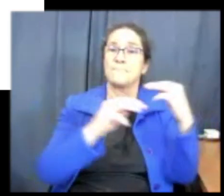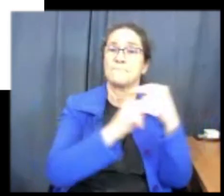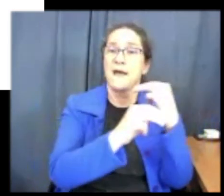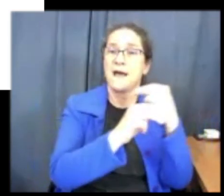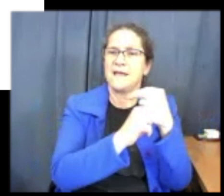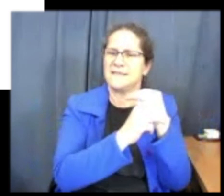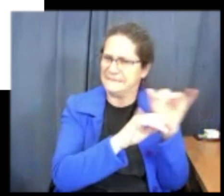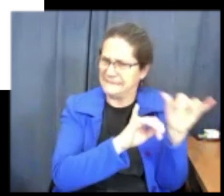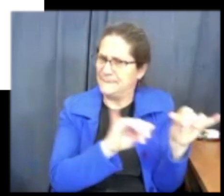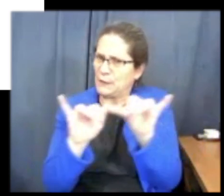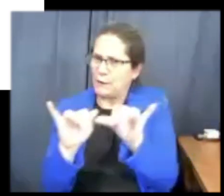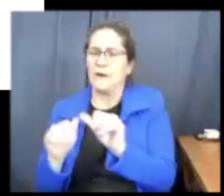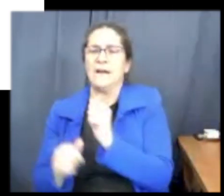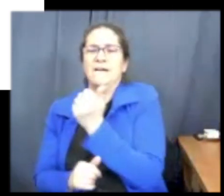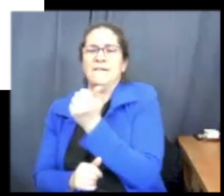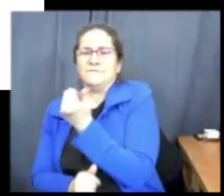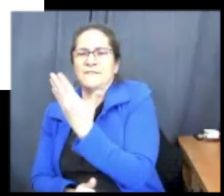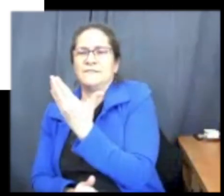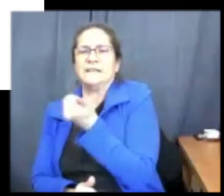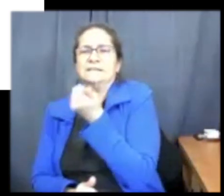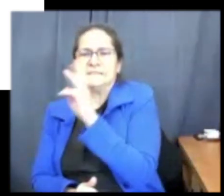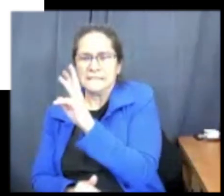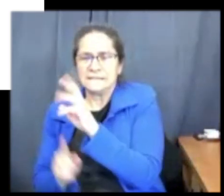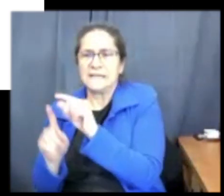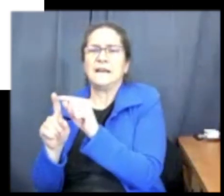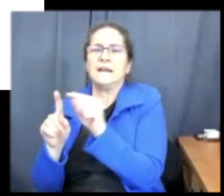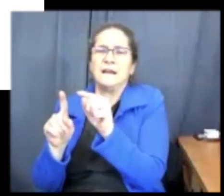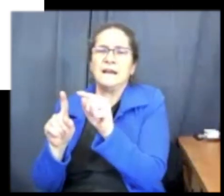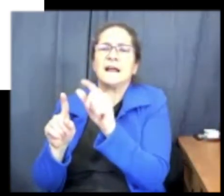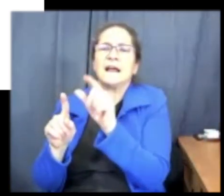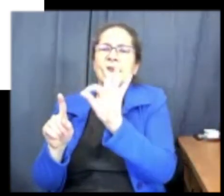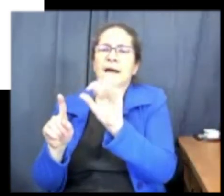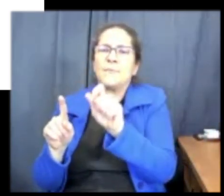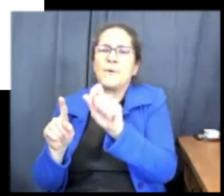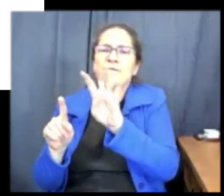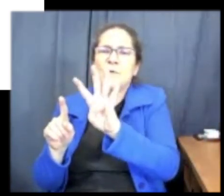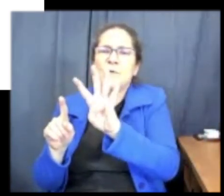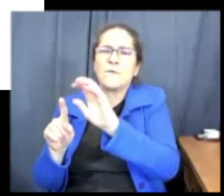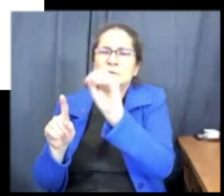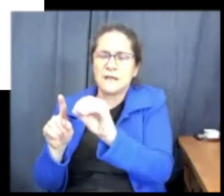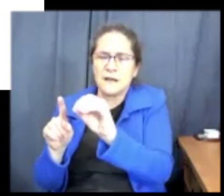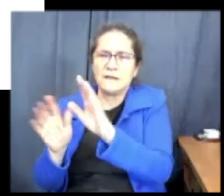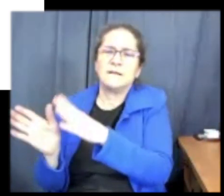where in 2015-2016 we started at a 9.4%,